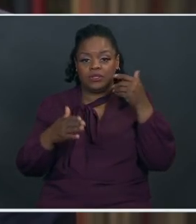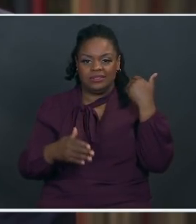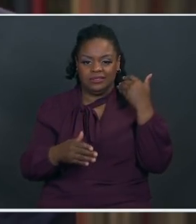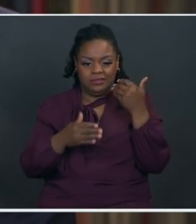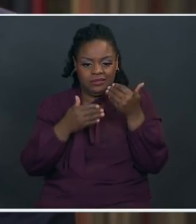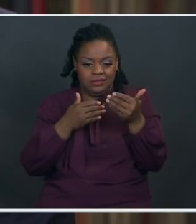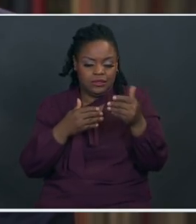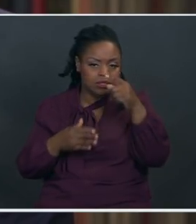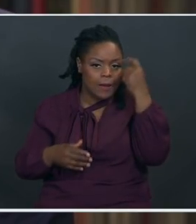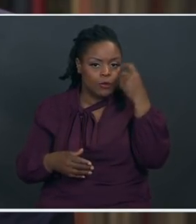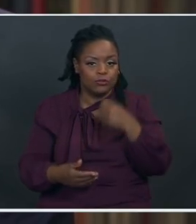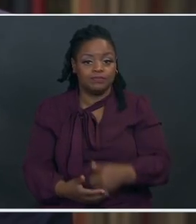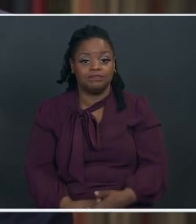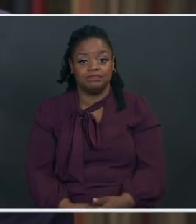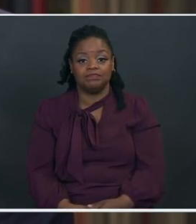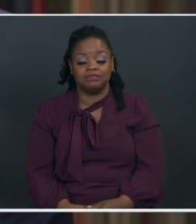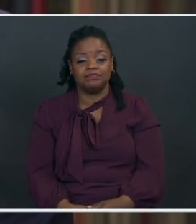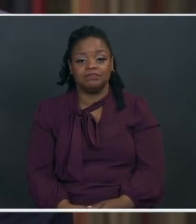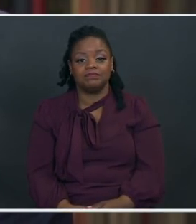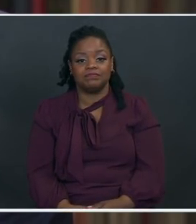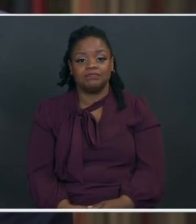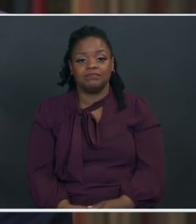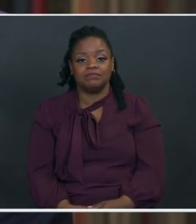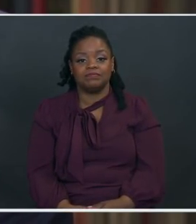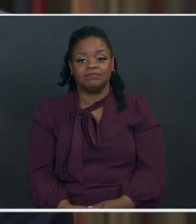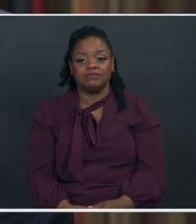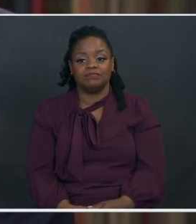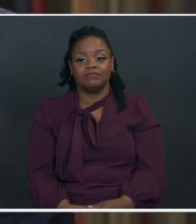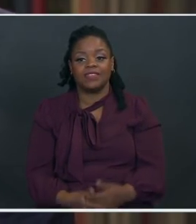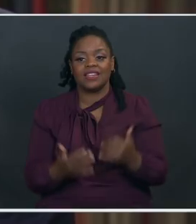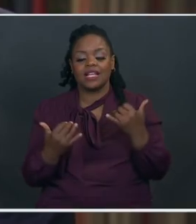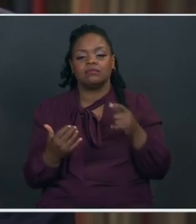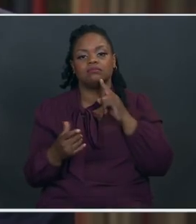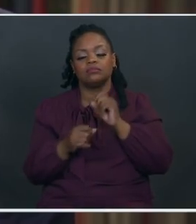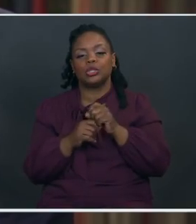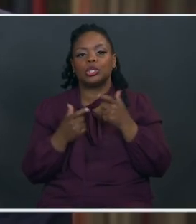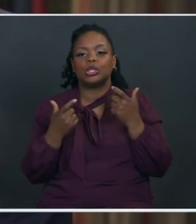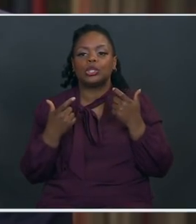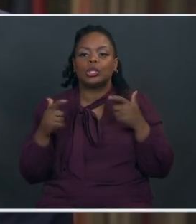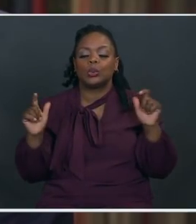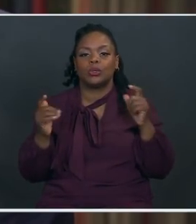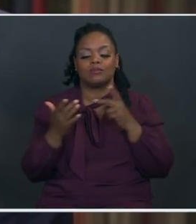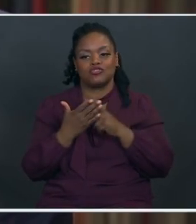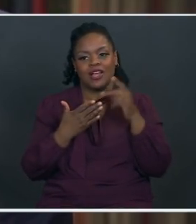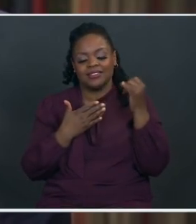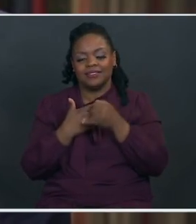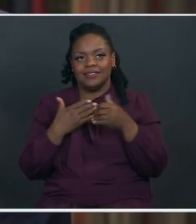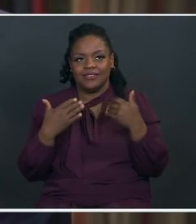This entire thing is an unprecedented undertaking. We will run into and anticipate unanticipated issues.